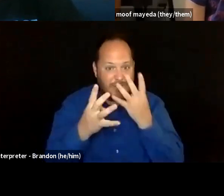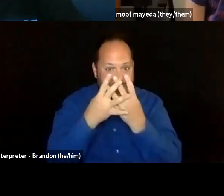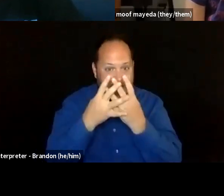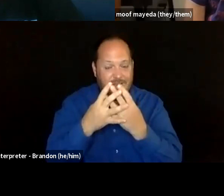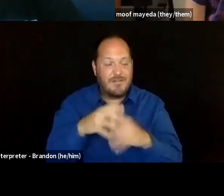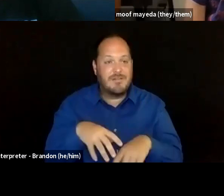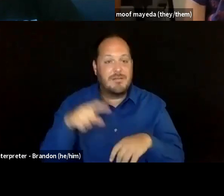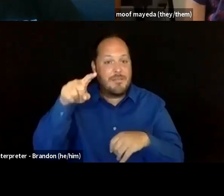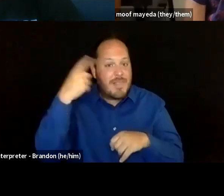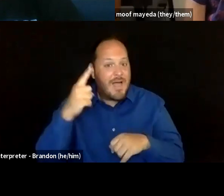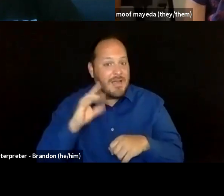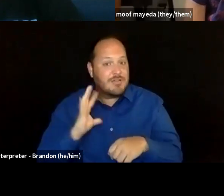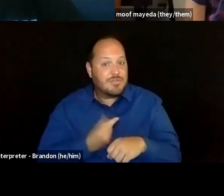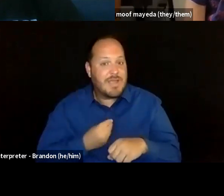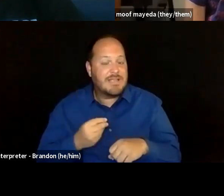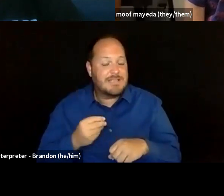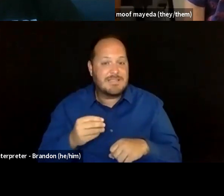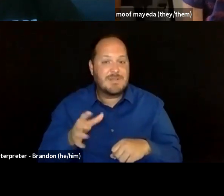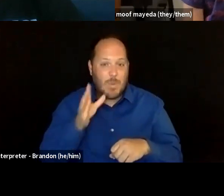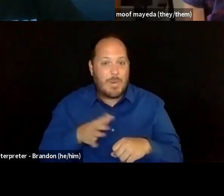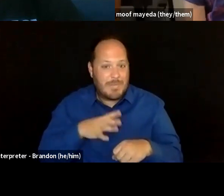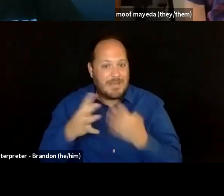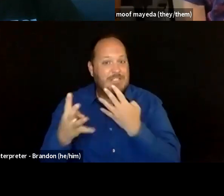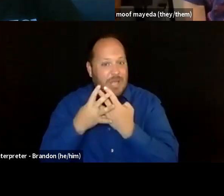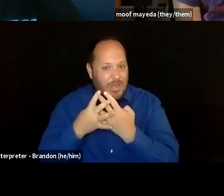I don't think the ACLU's official position is to abolish